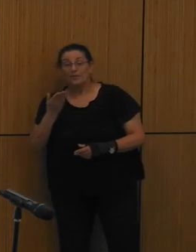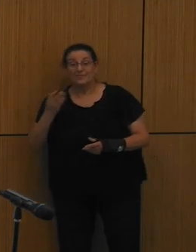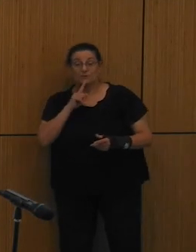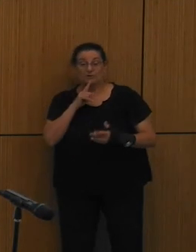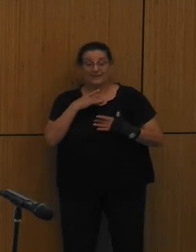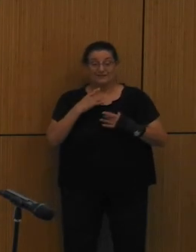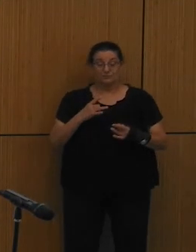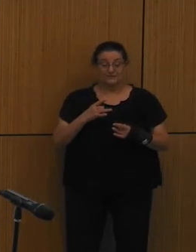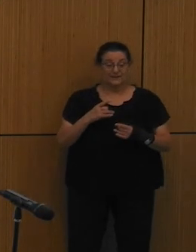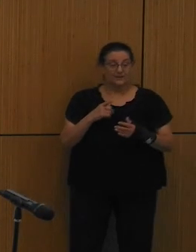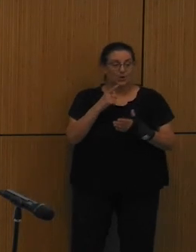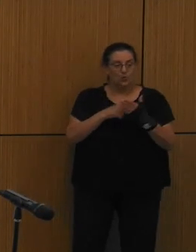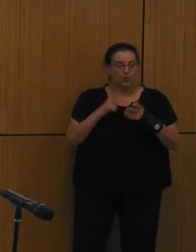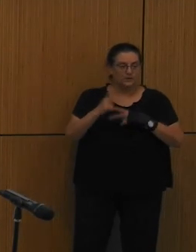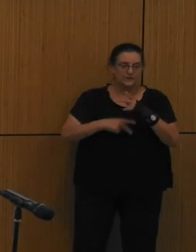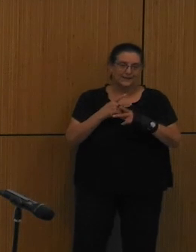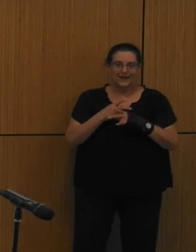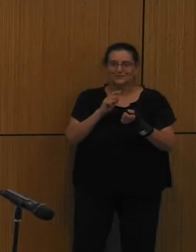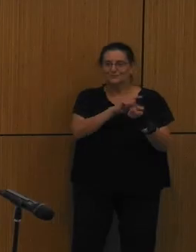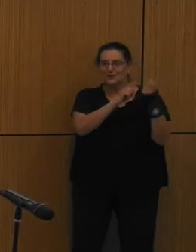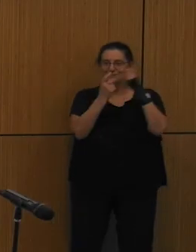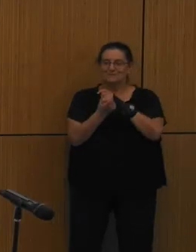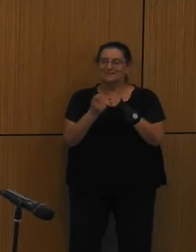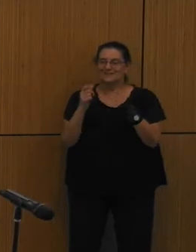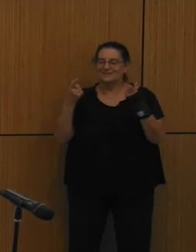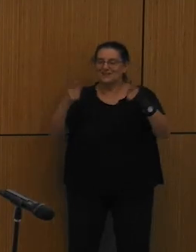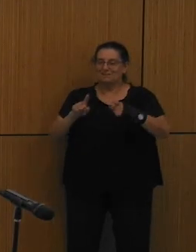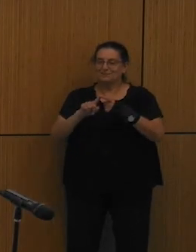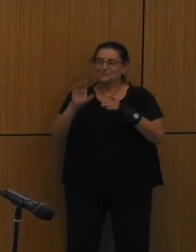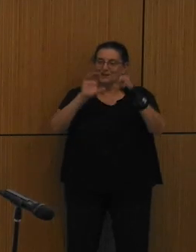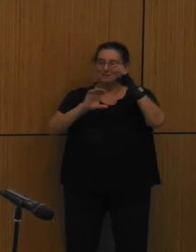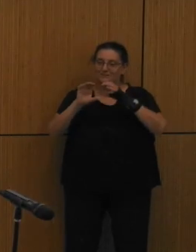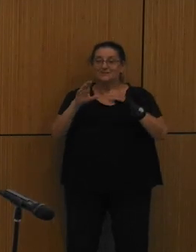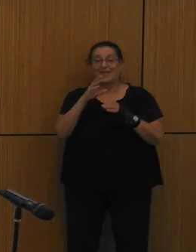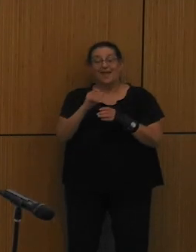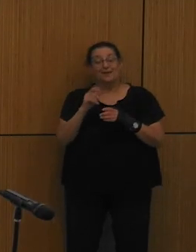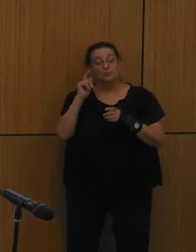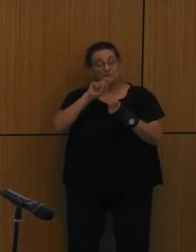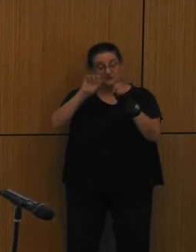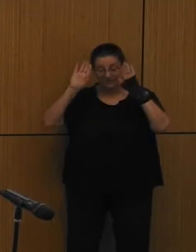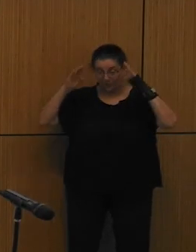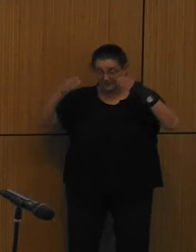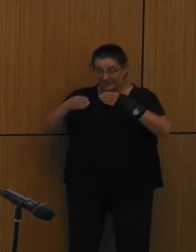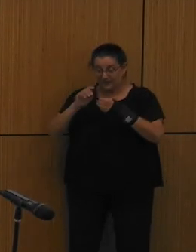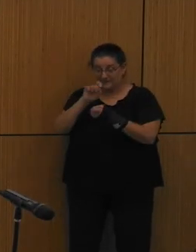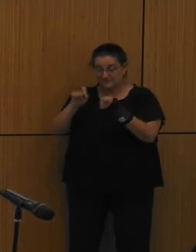is what kinds of transformations happen to chemicals. And we're focusing on a particular chemical, called six PPD.